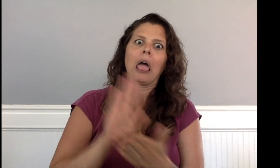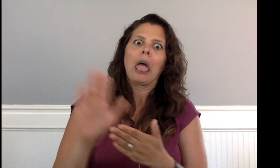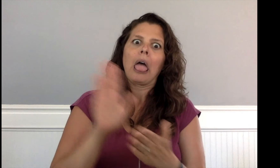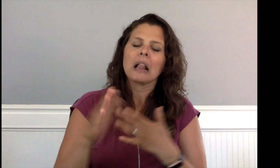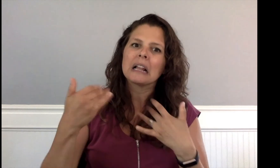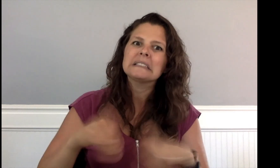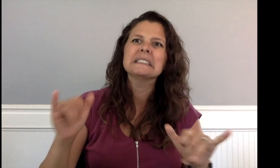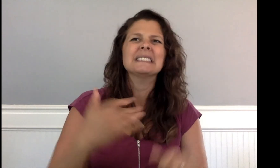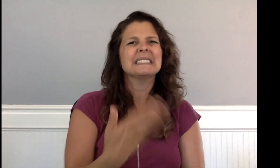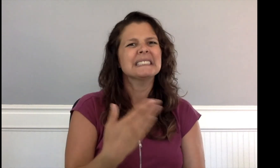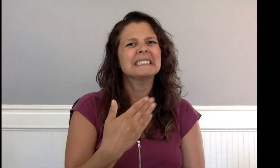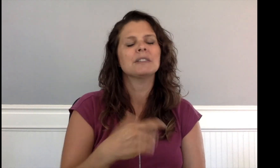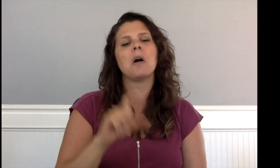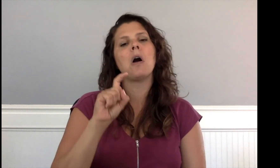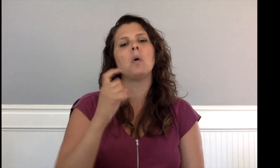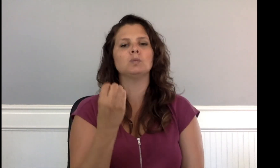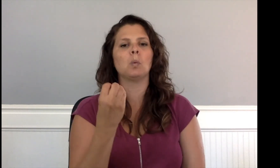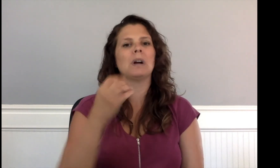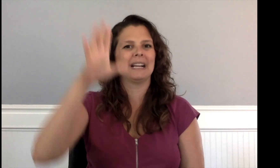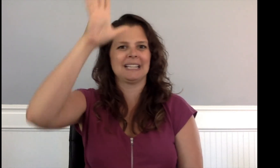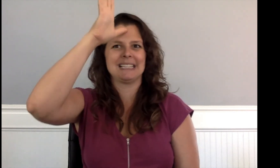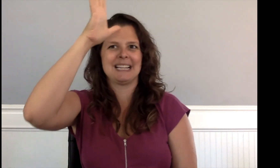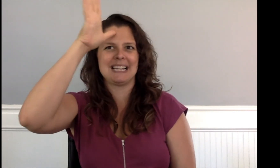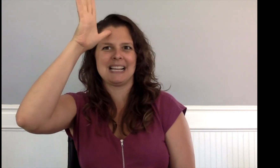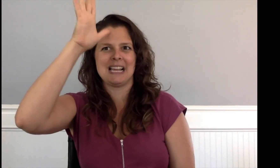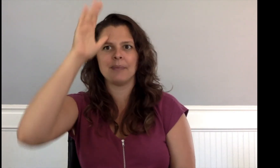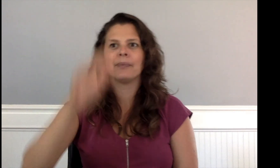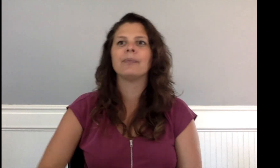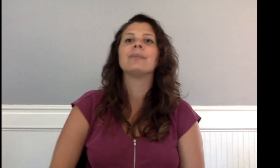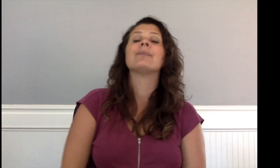much cleaning still to be done. XO, Dad."